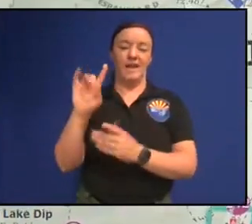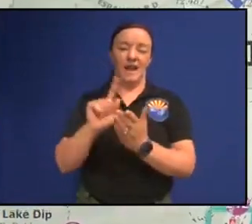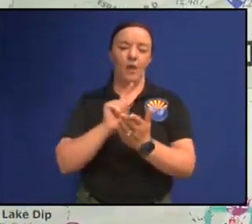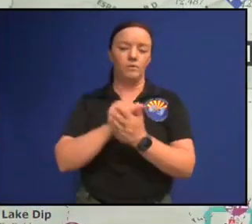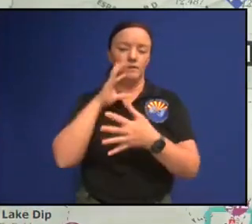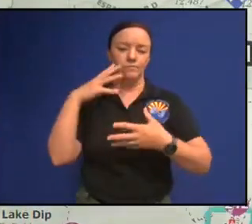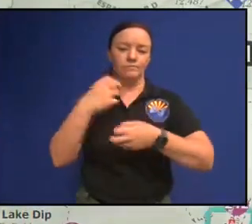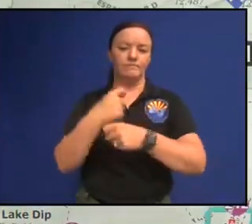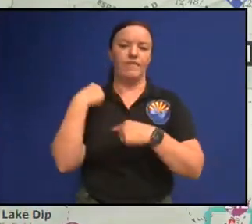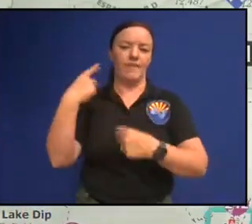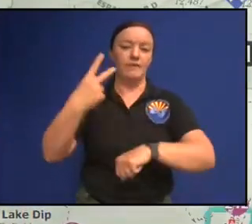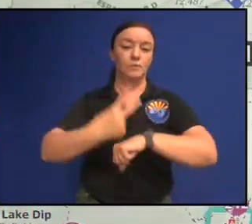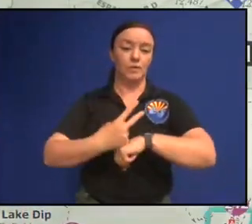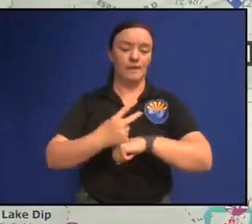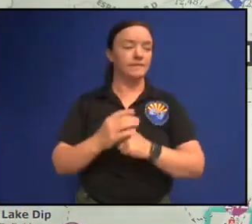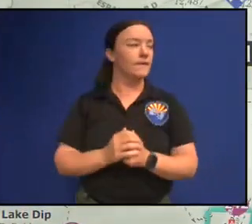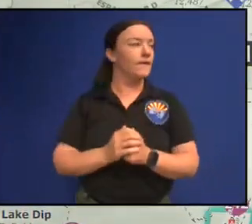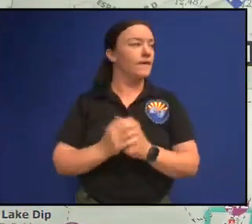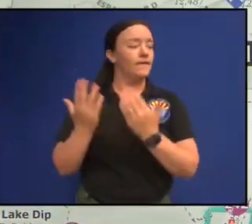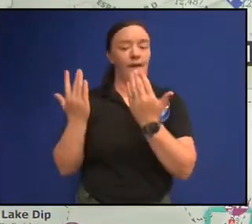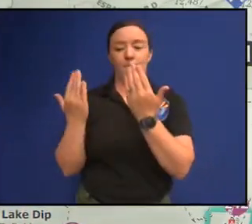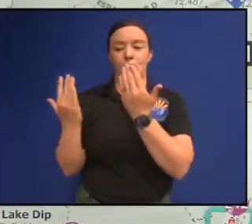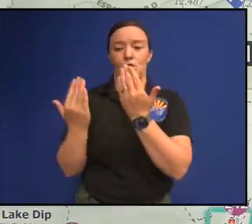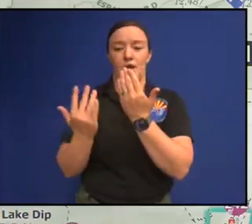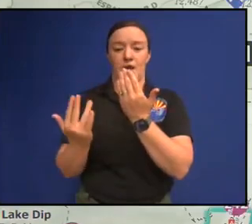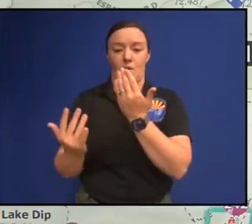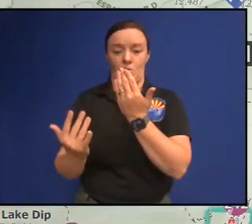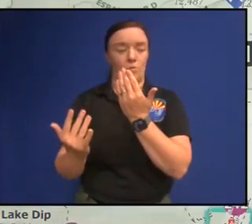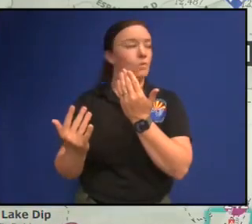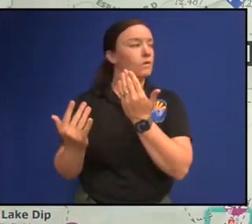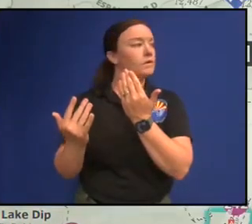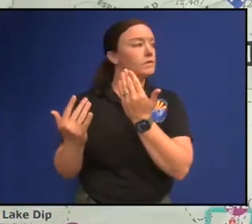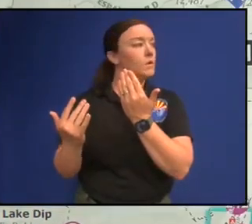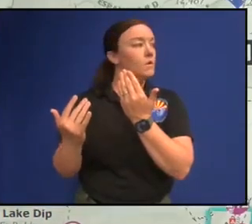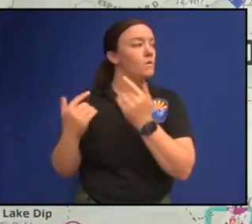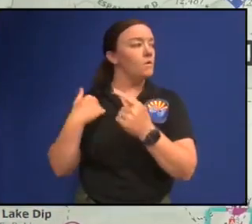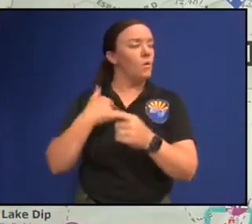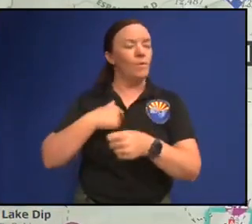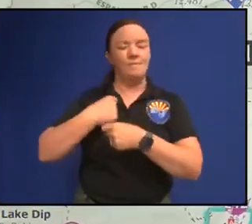OF BEAR CREEK WAS INTENDED TO PROTECT THE FIRE THAT IS